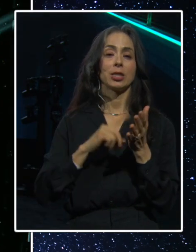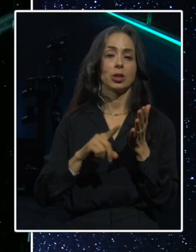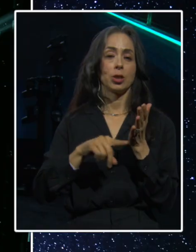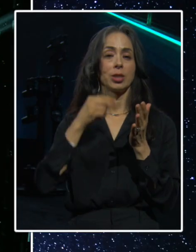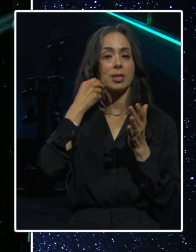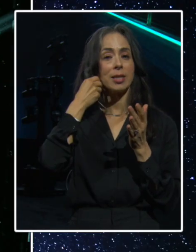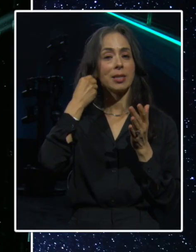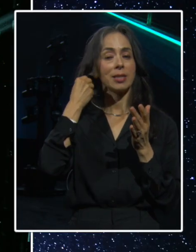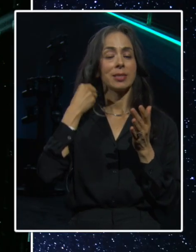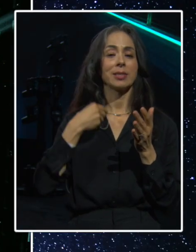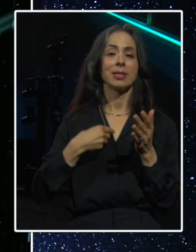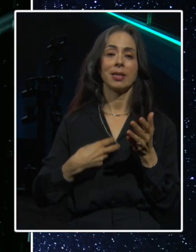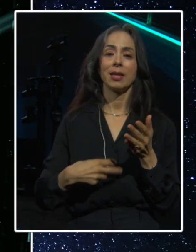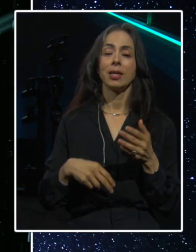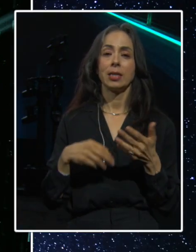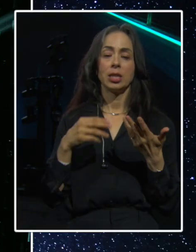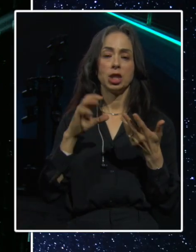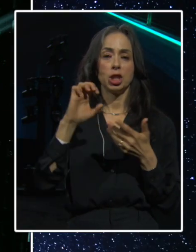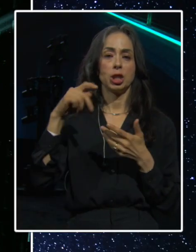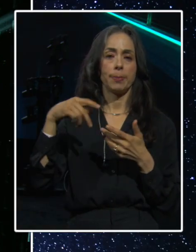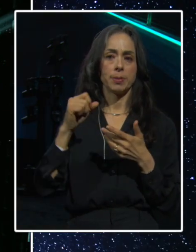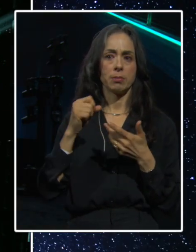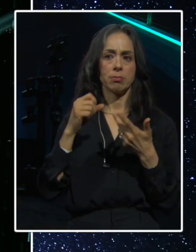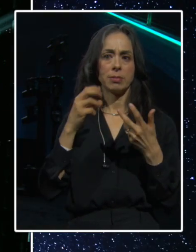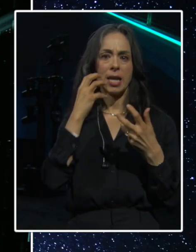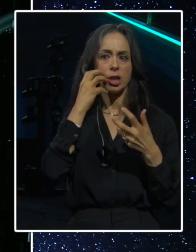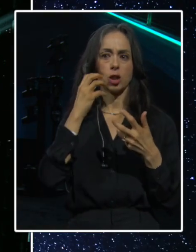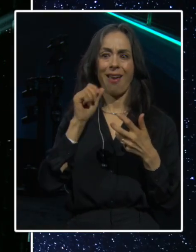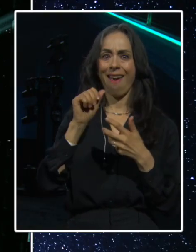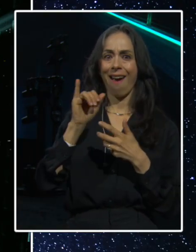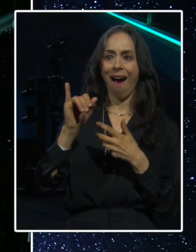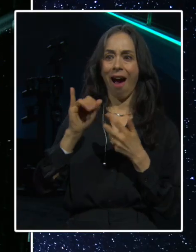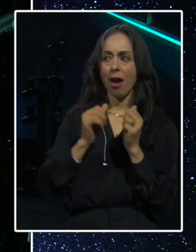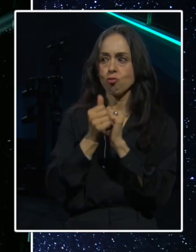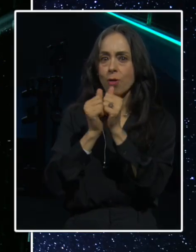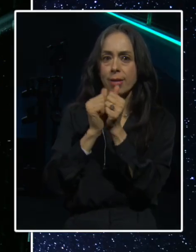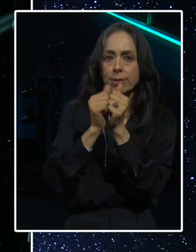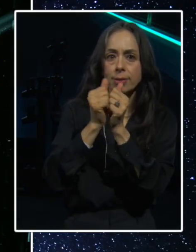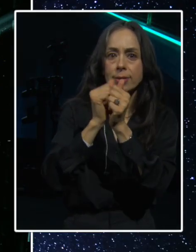As data surges, chips grow denser, and the AI race heats up,